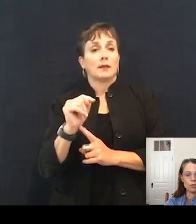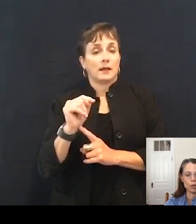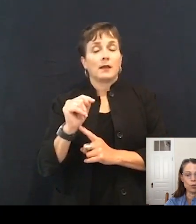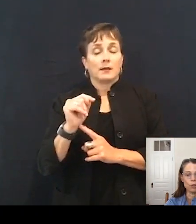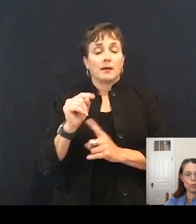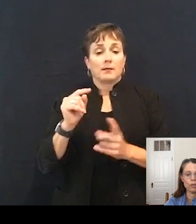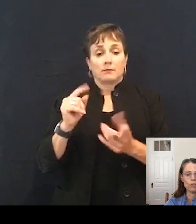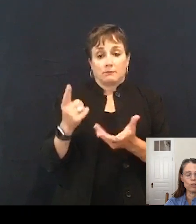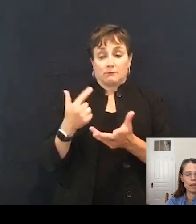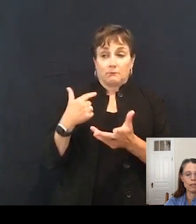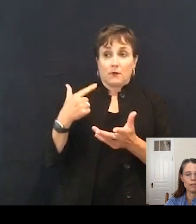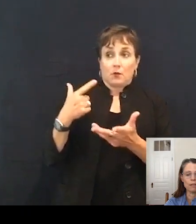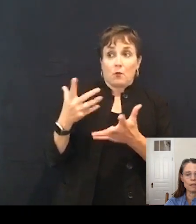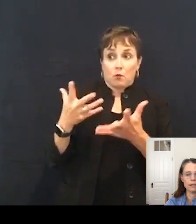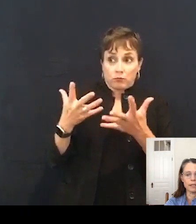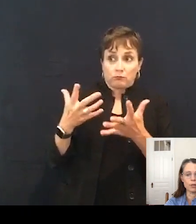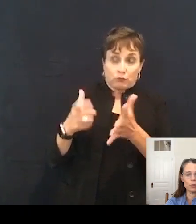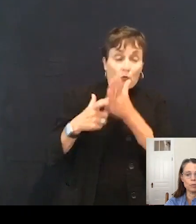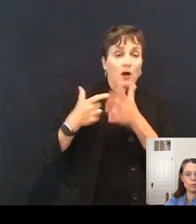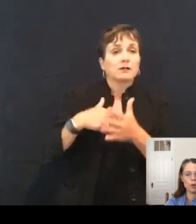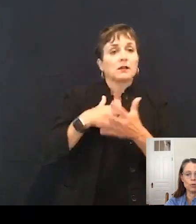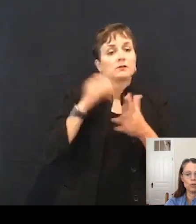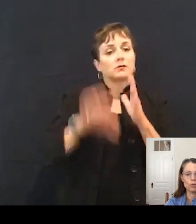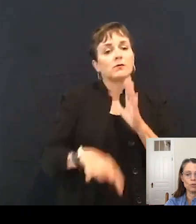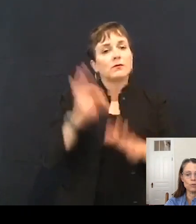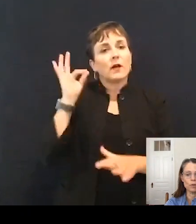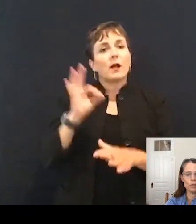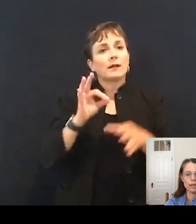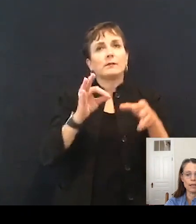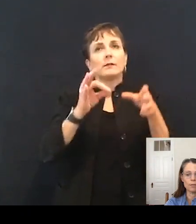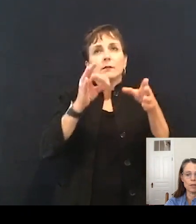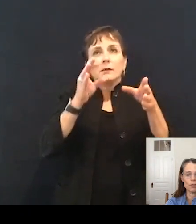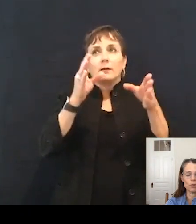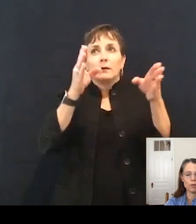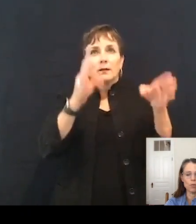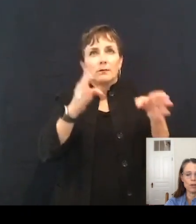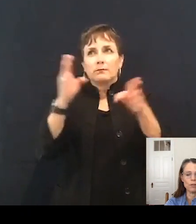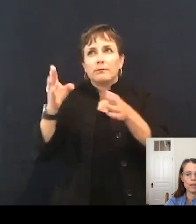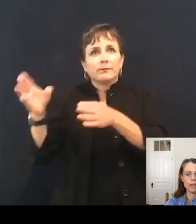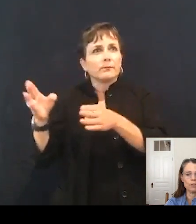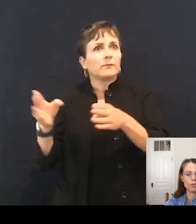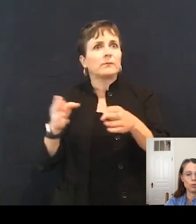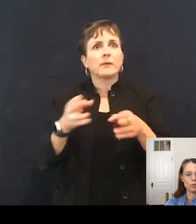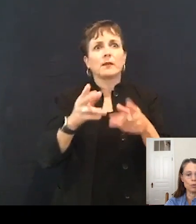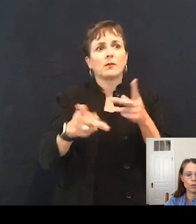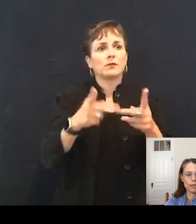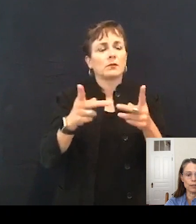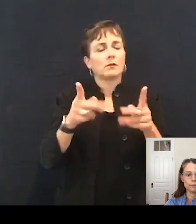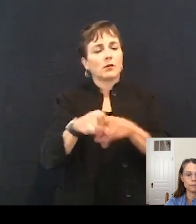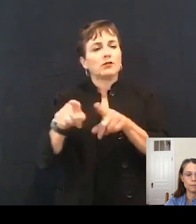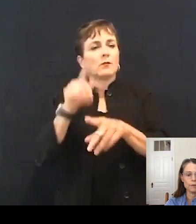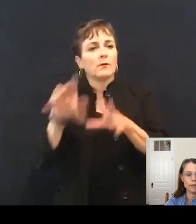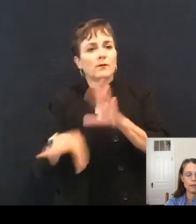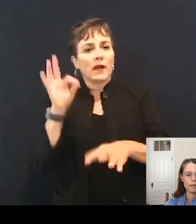would be most useful at measuring whether the ASO was working.